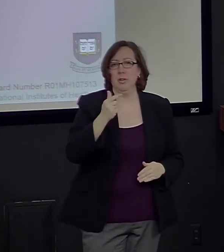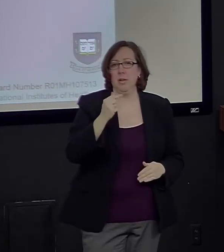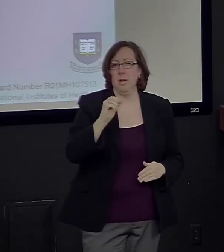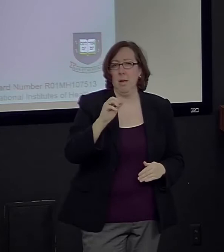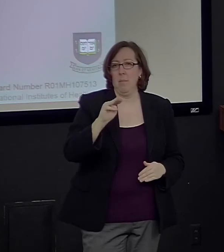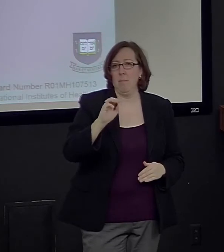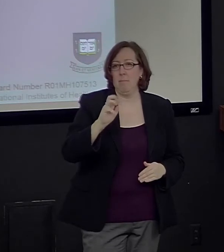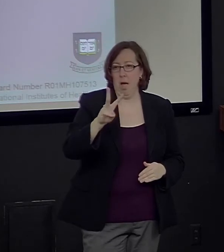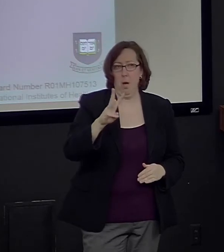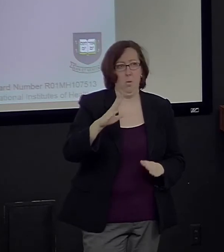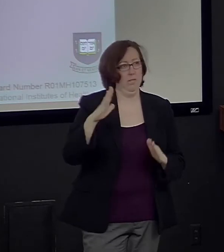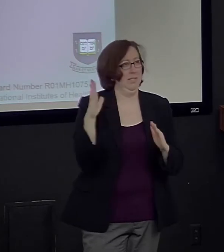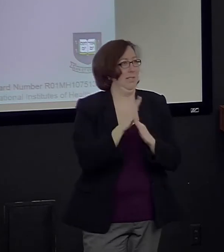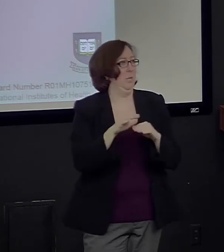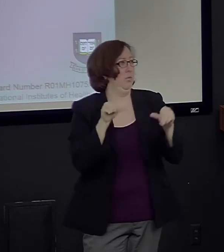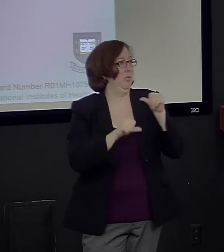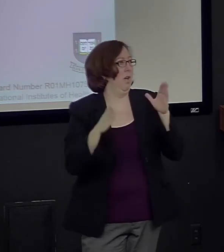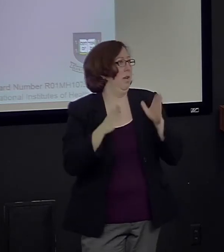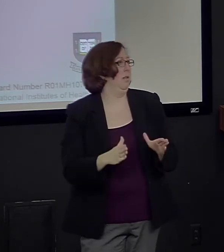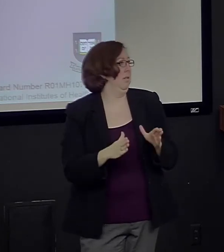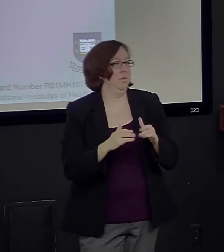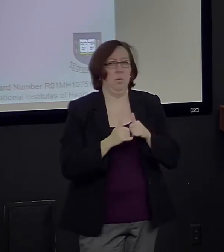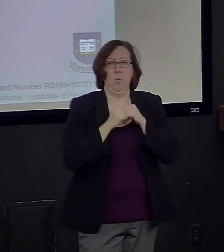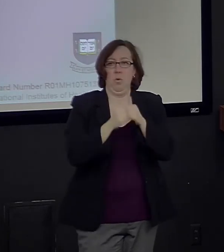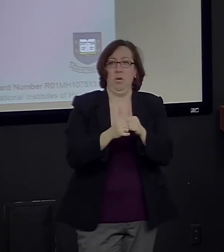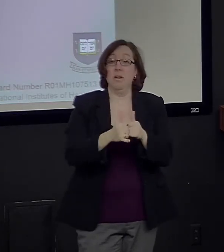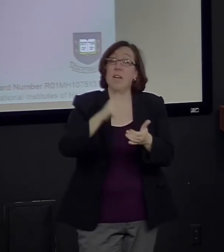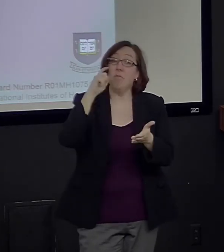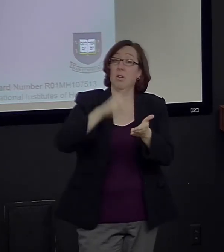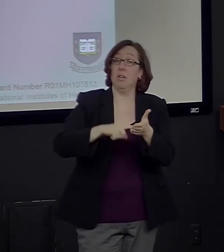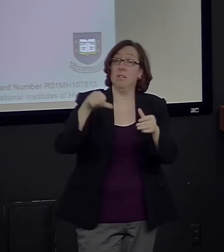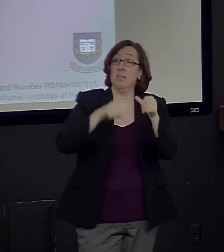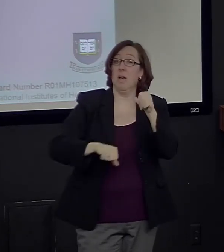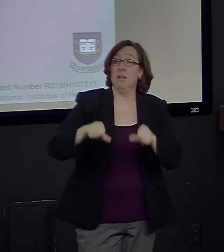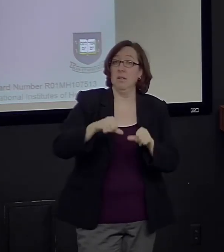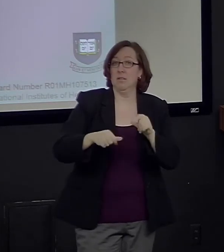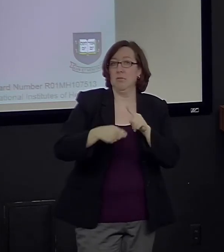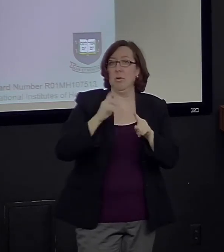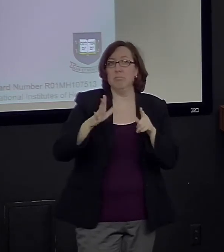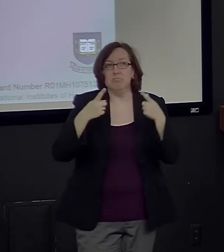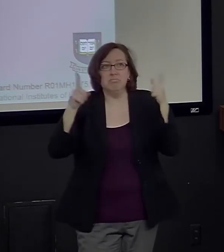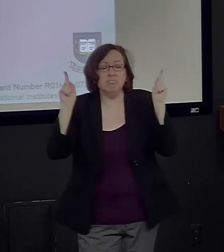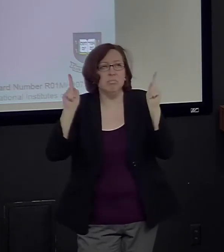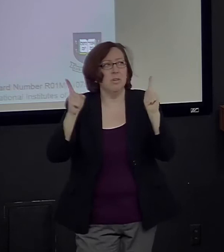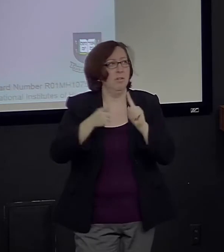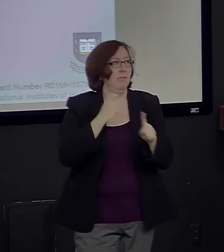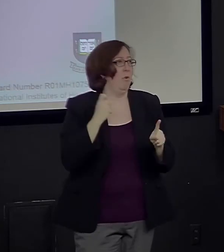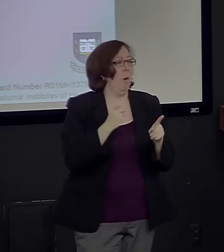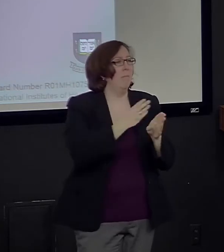This award recognizes scientists for their accomplishments and cover fields ranging from physics to geosciences